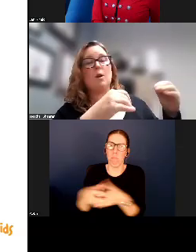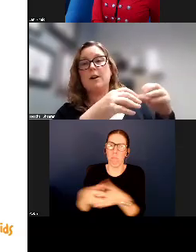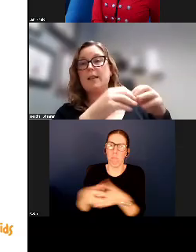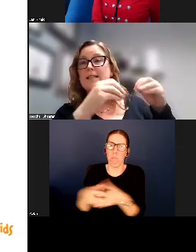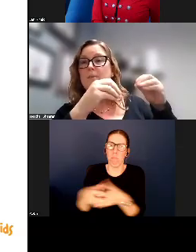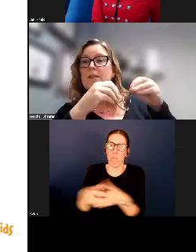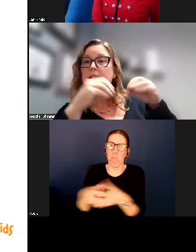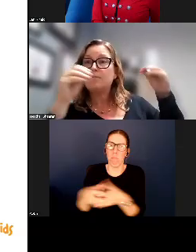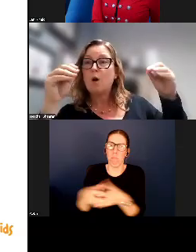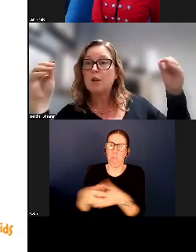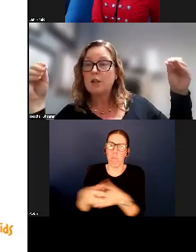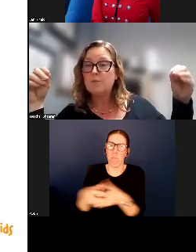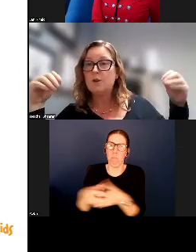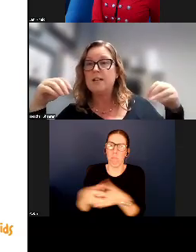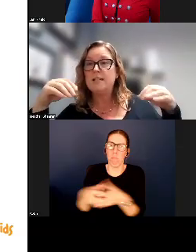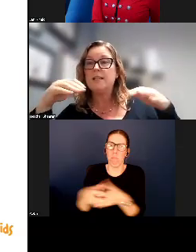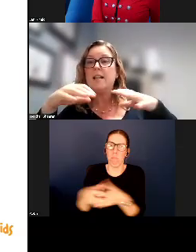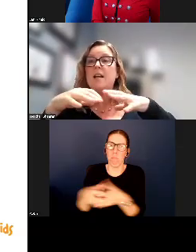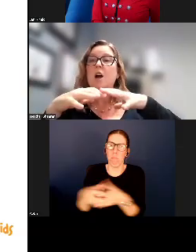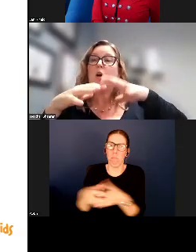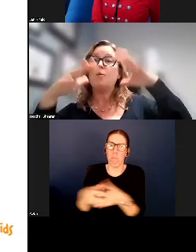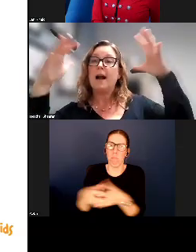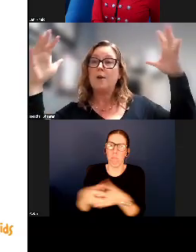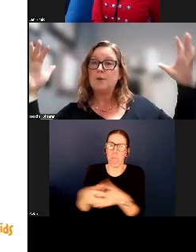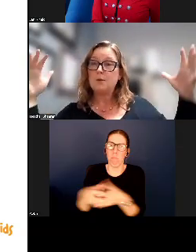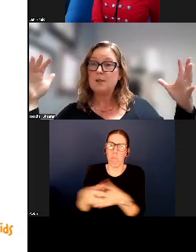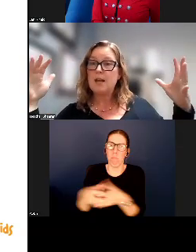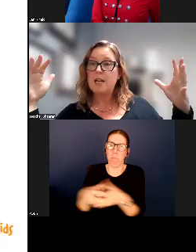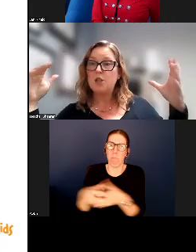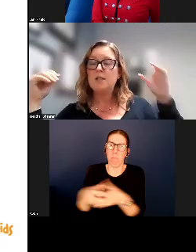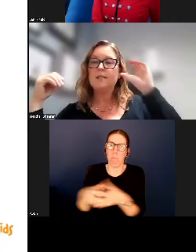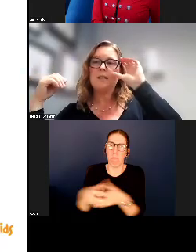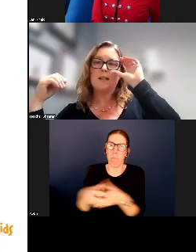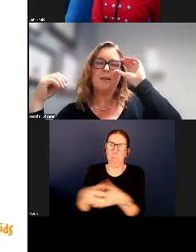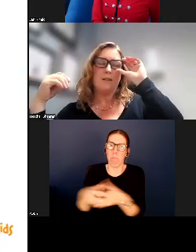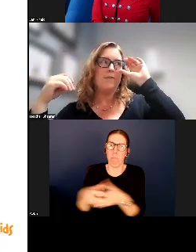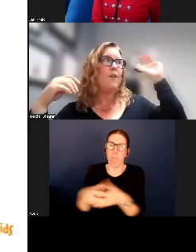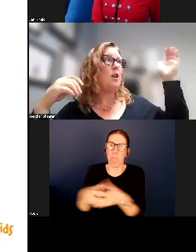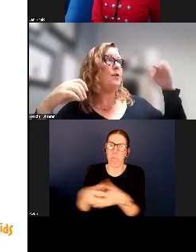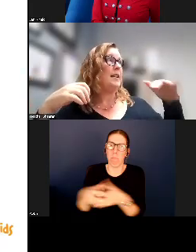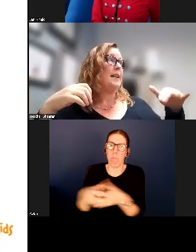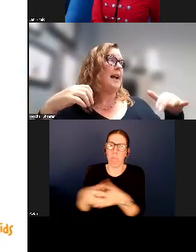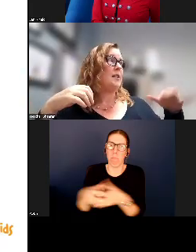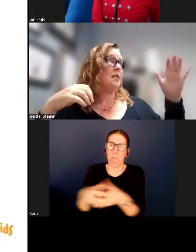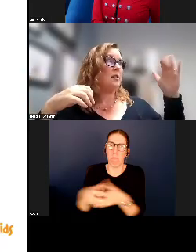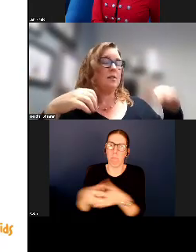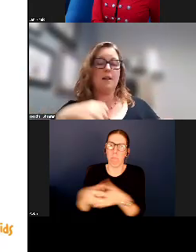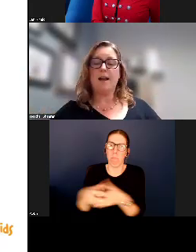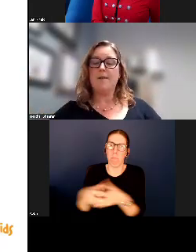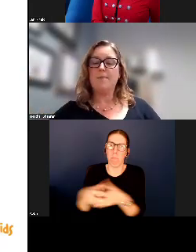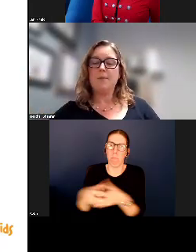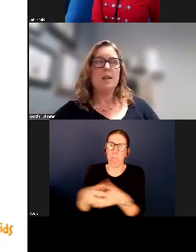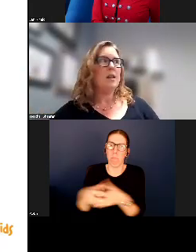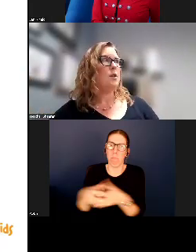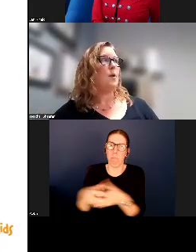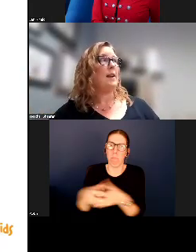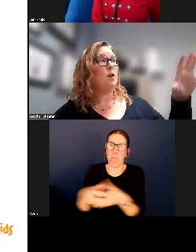in order. And then some of the smaller communities around those locations followed in next. Um so and